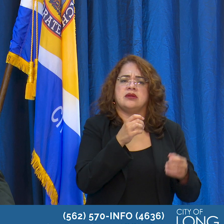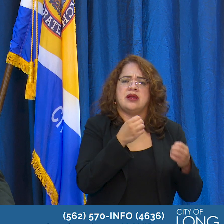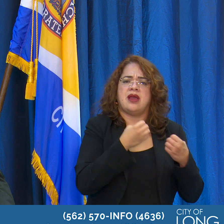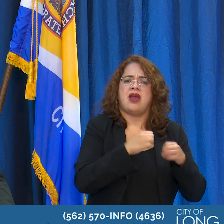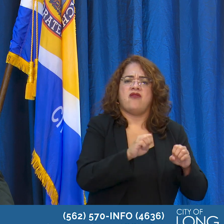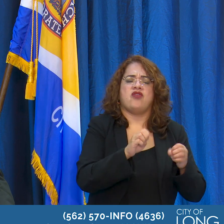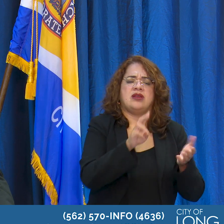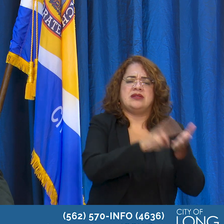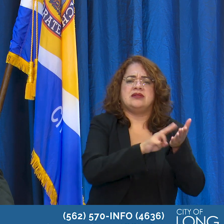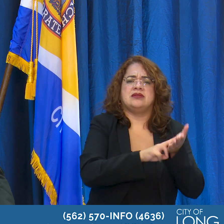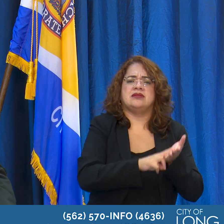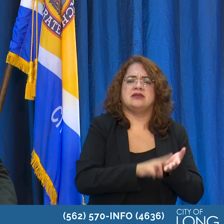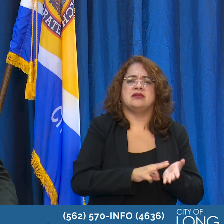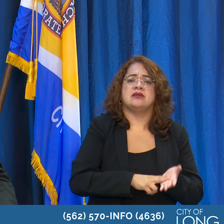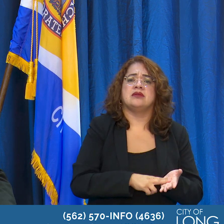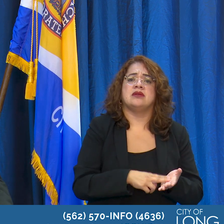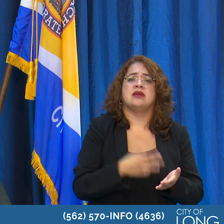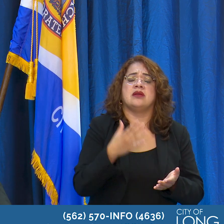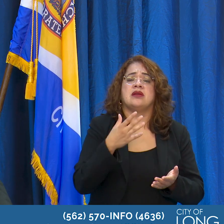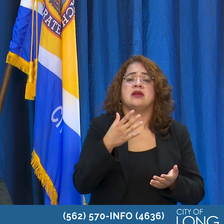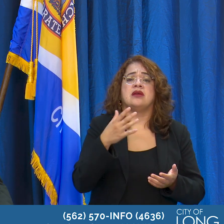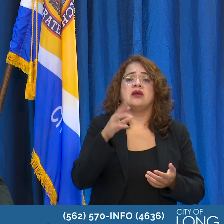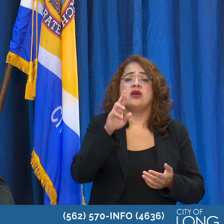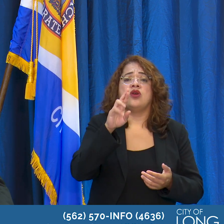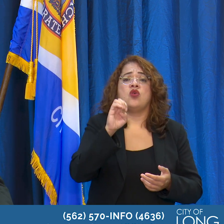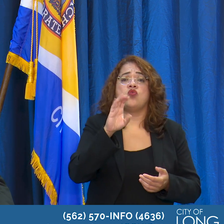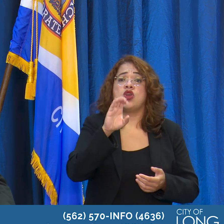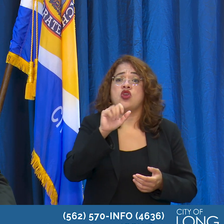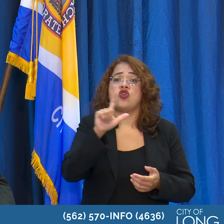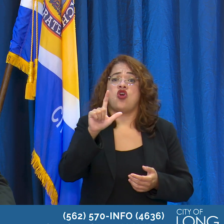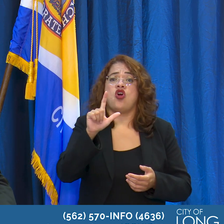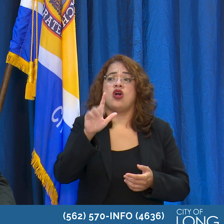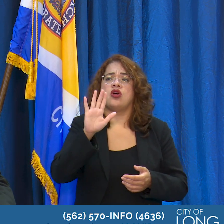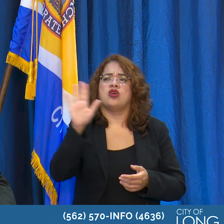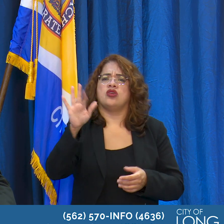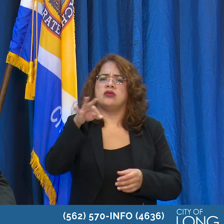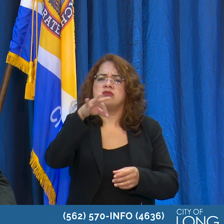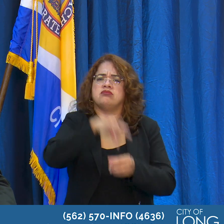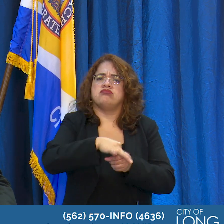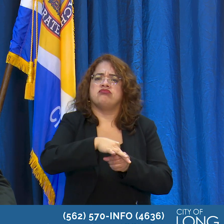try to get a recall of your, on the ballot. I'm wondering what your response